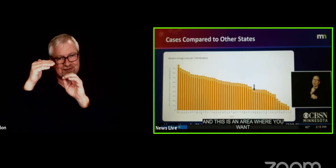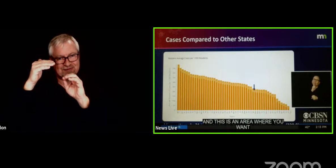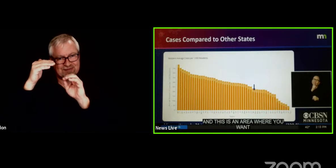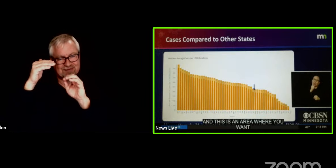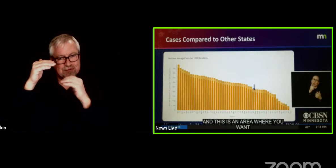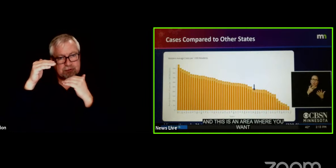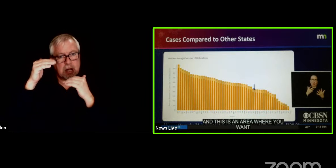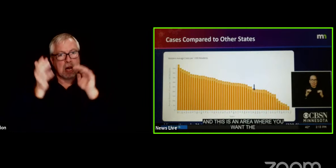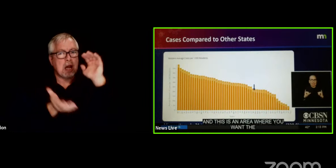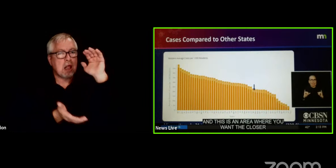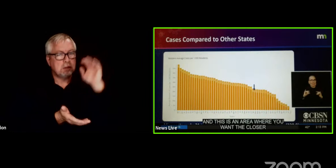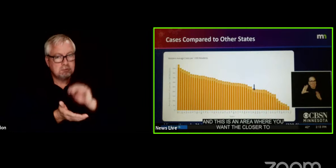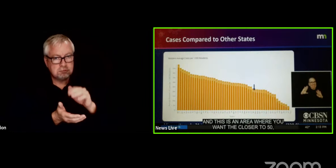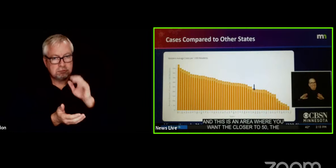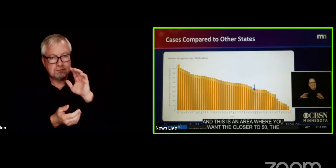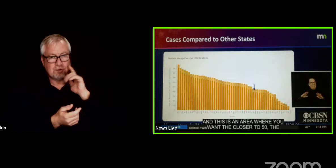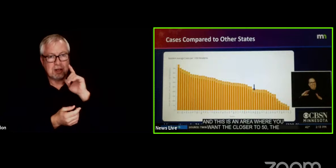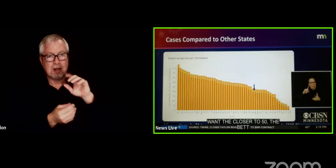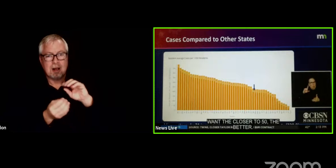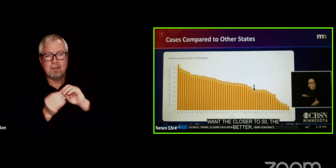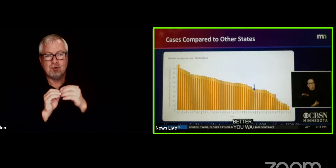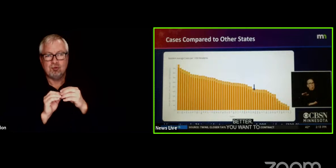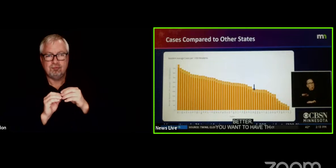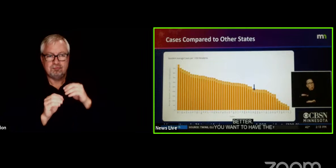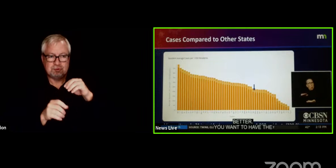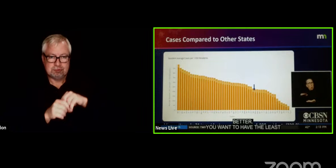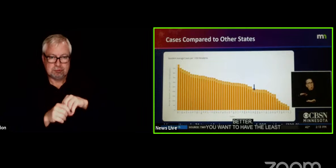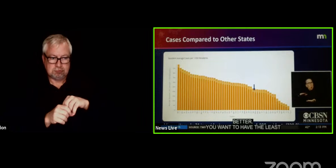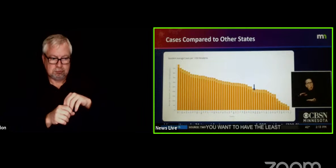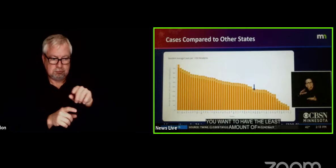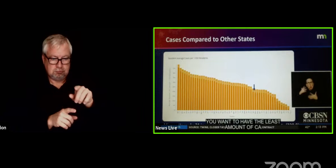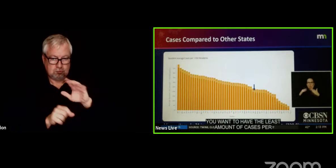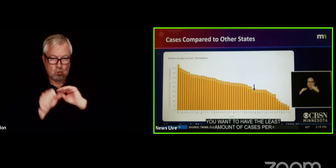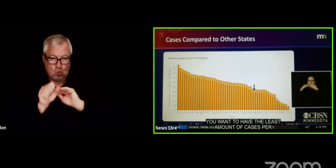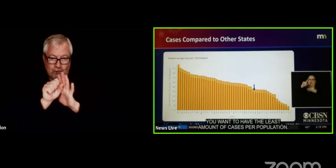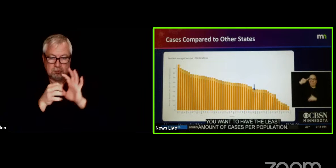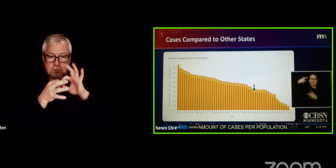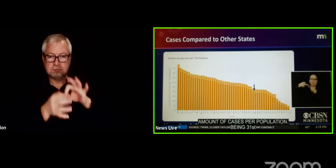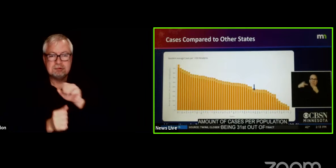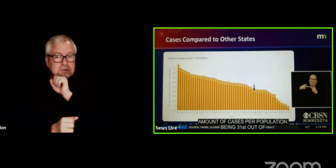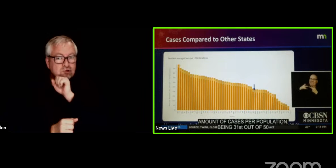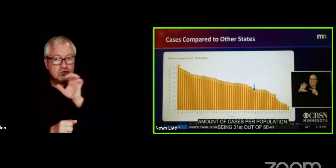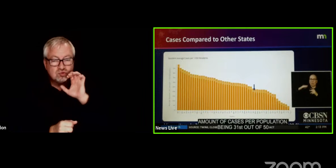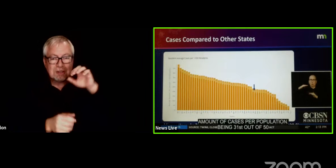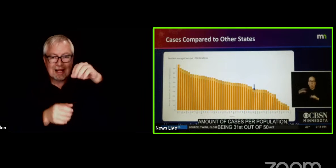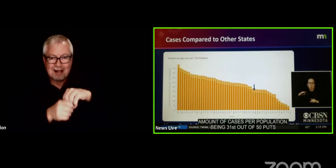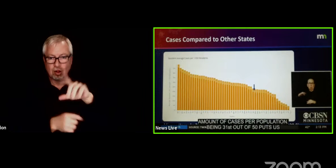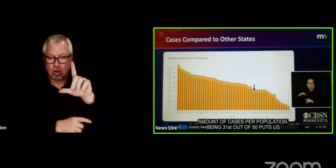31st OUT OF 50 PUTS US IN REASONABILITILY GOOD STEADS AND WE WILL TRIBE TO KEEP MOVING